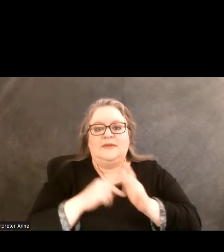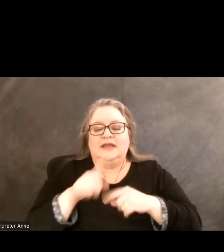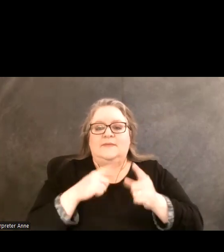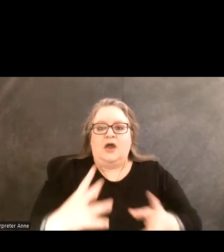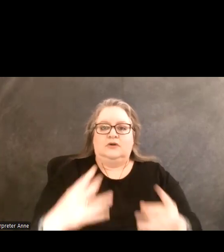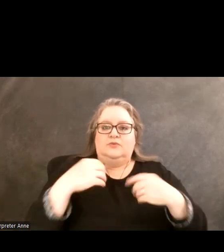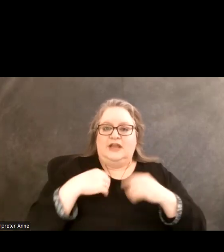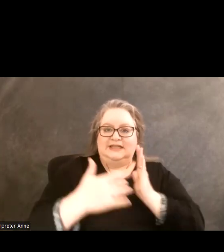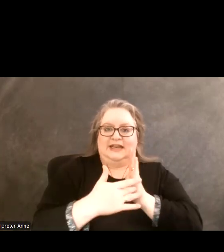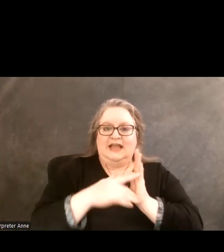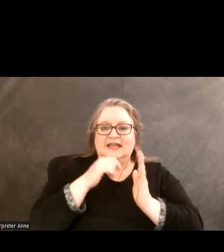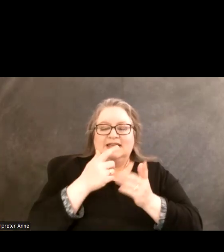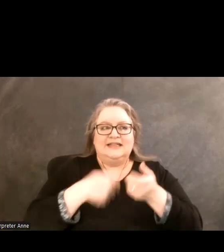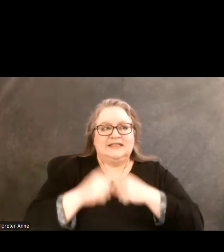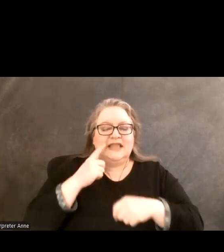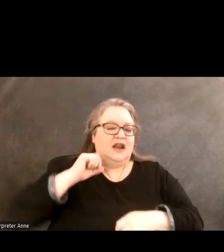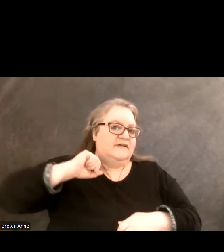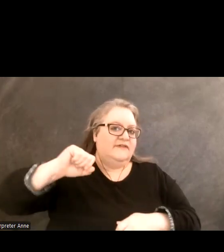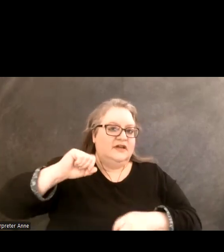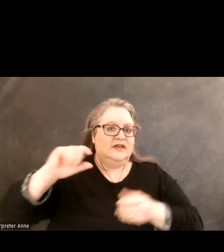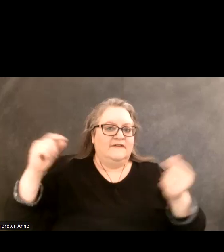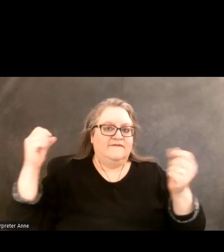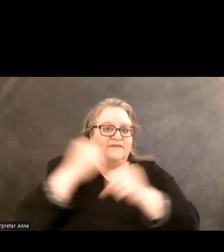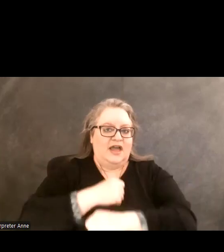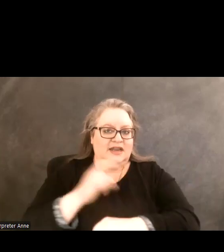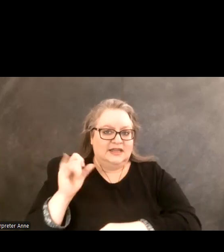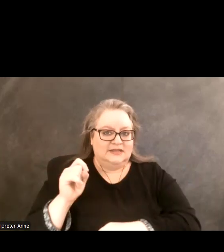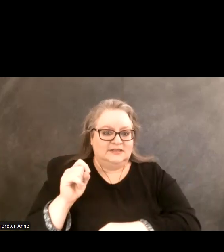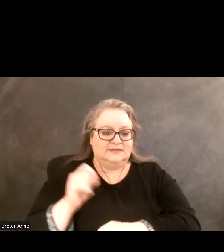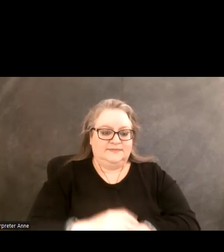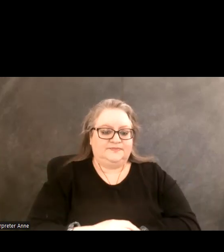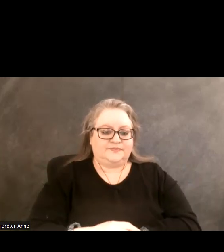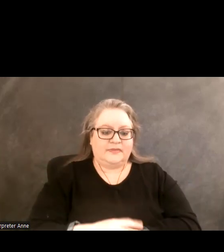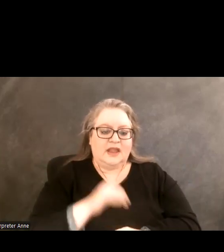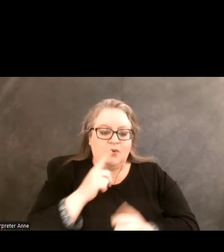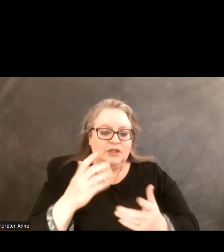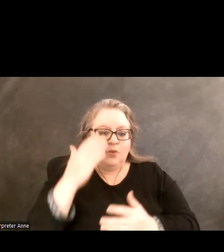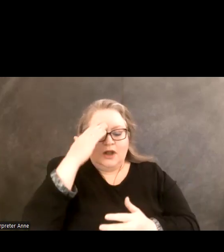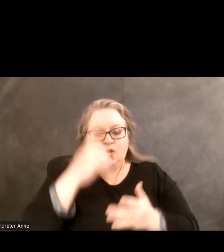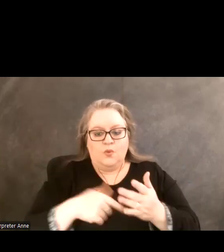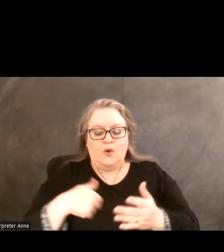instead of fighting it. I want to know really what we can do so